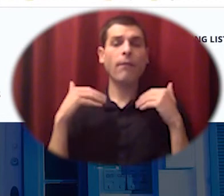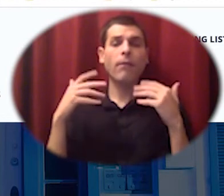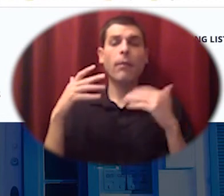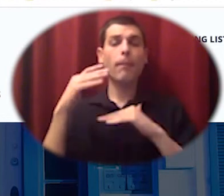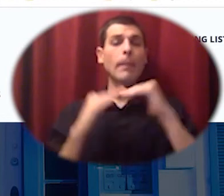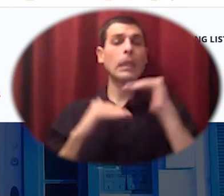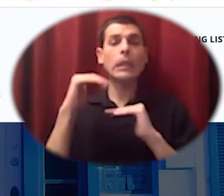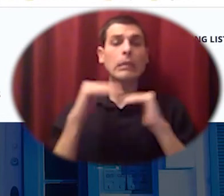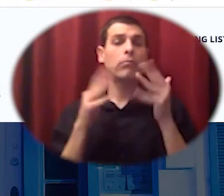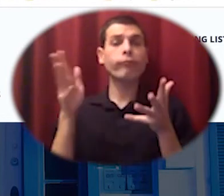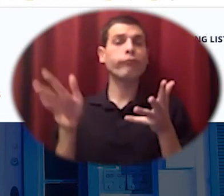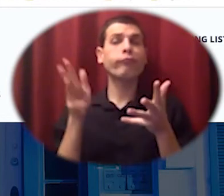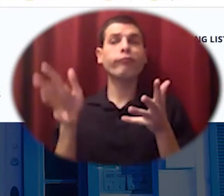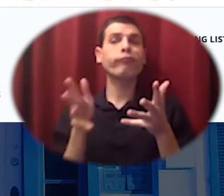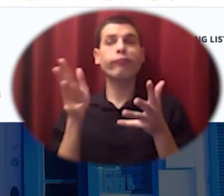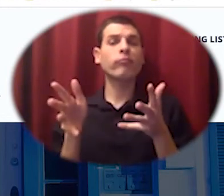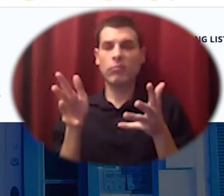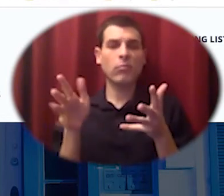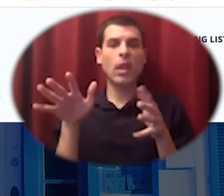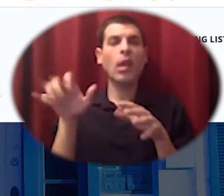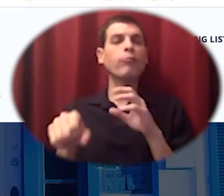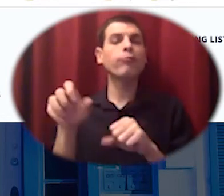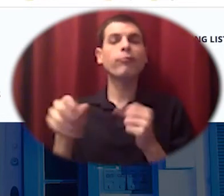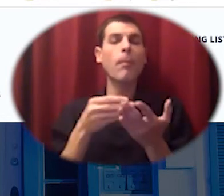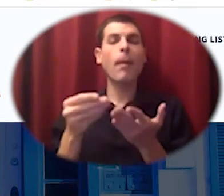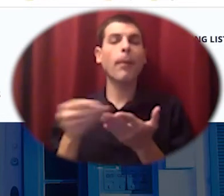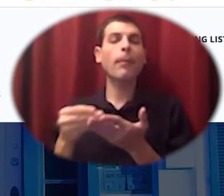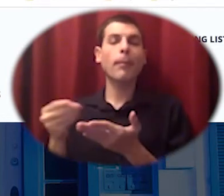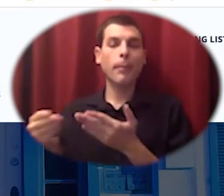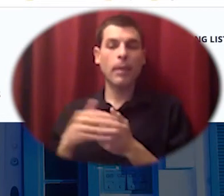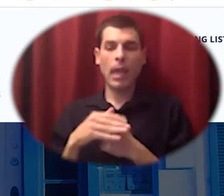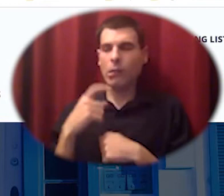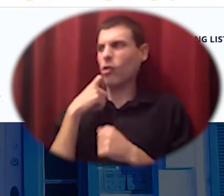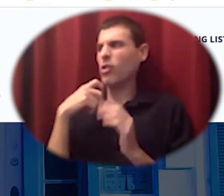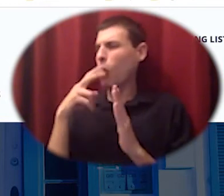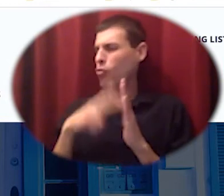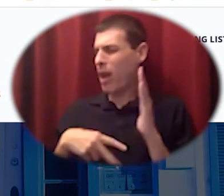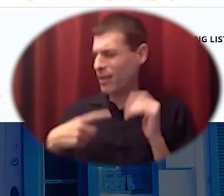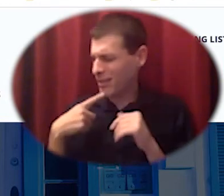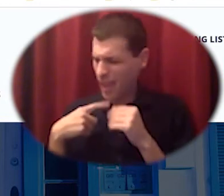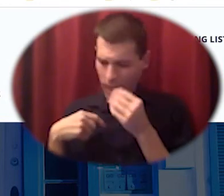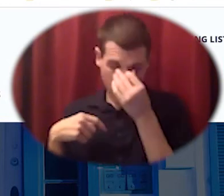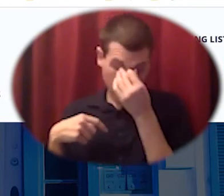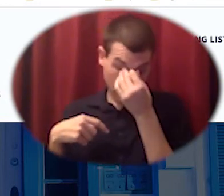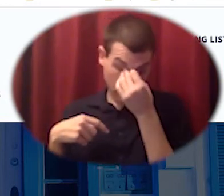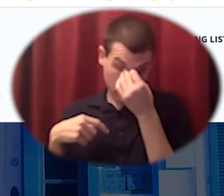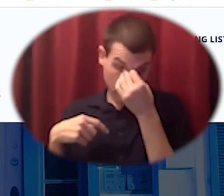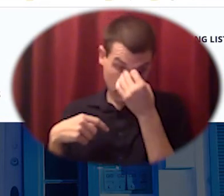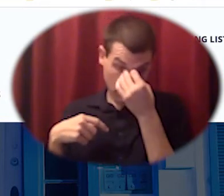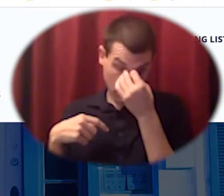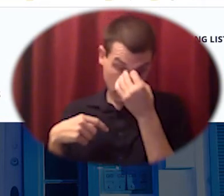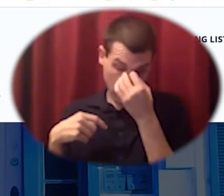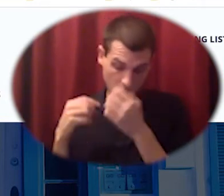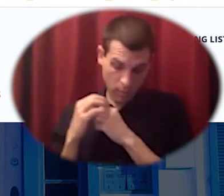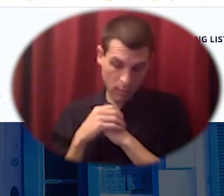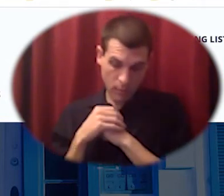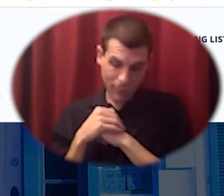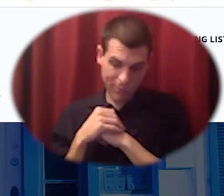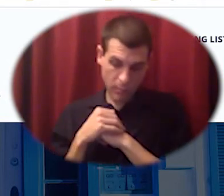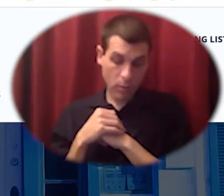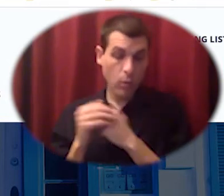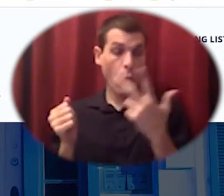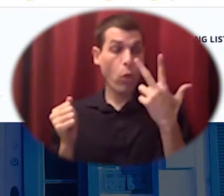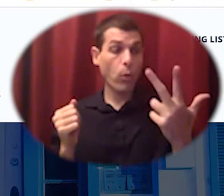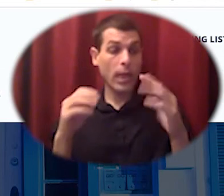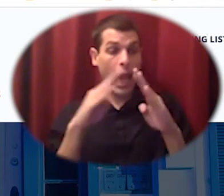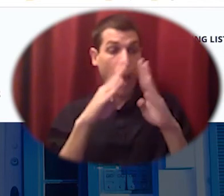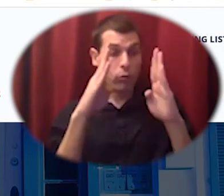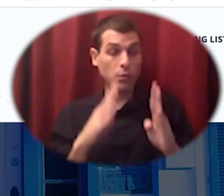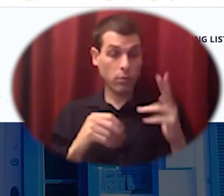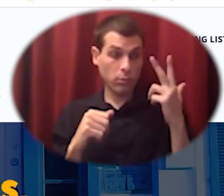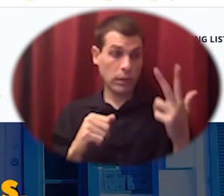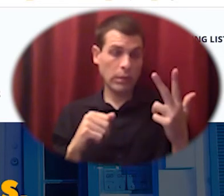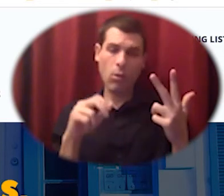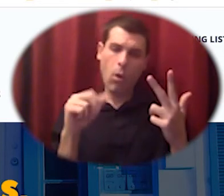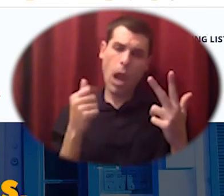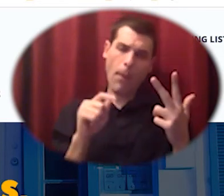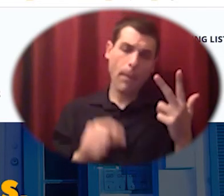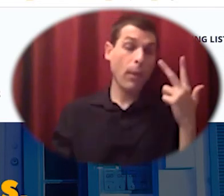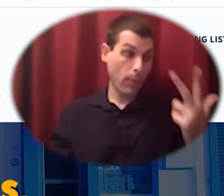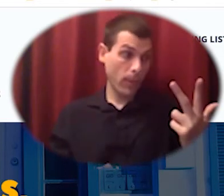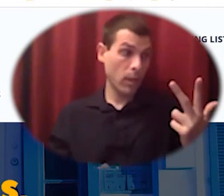i just read in the news there are three vacant homes and apartments for every homeless person